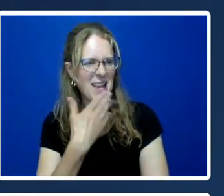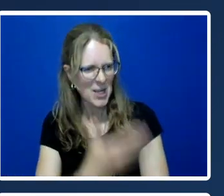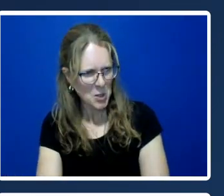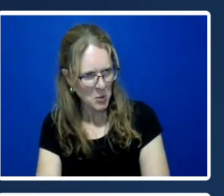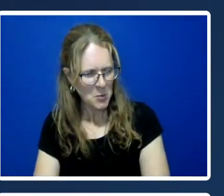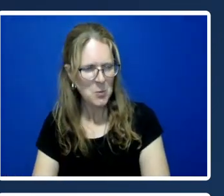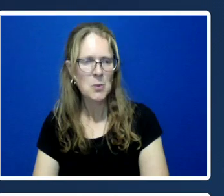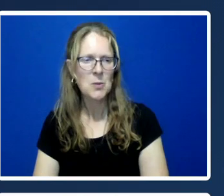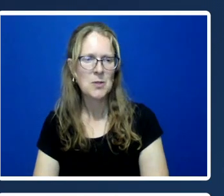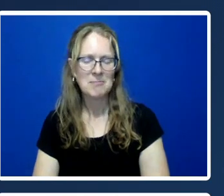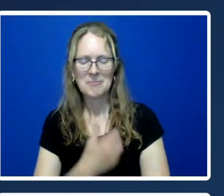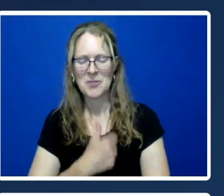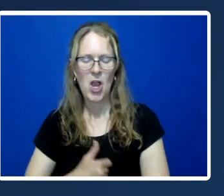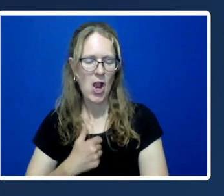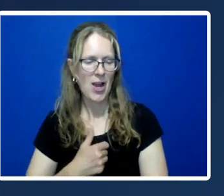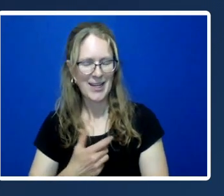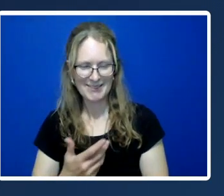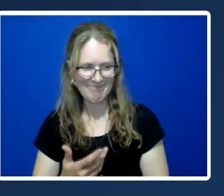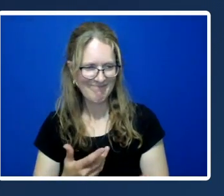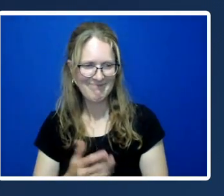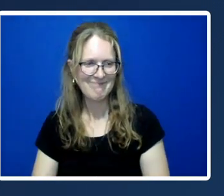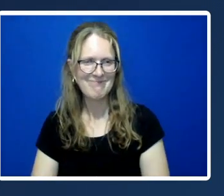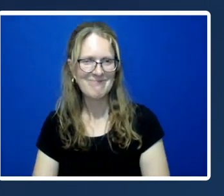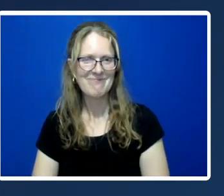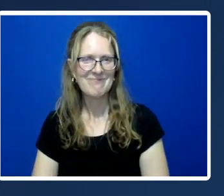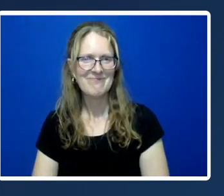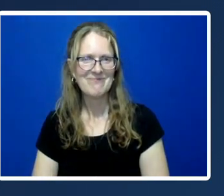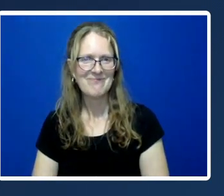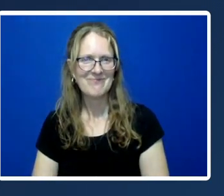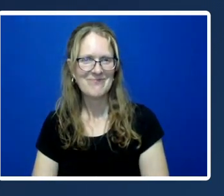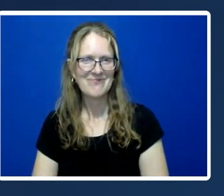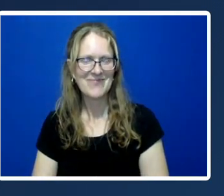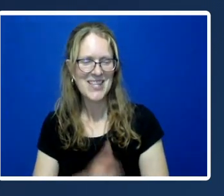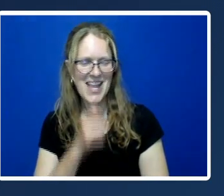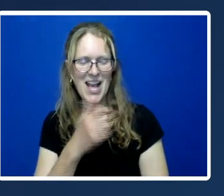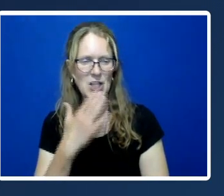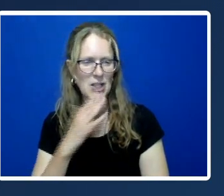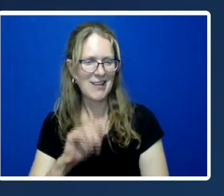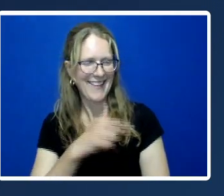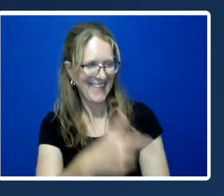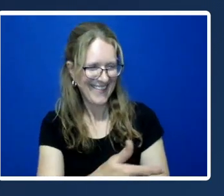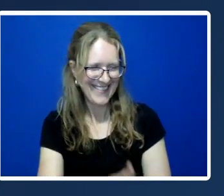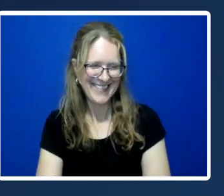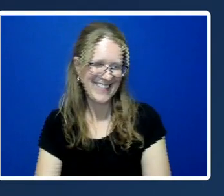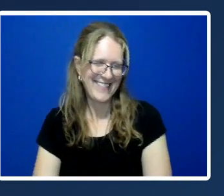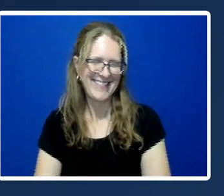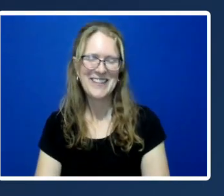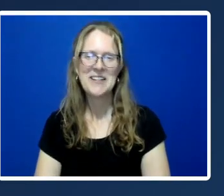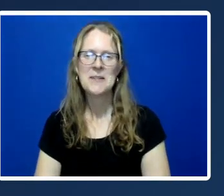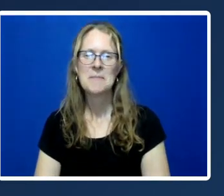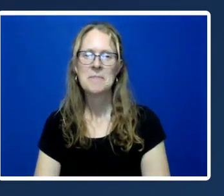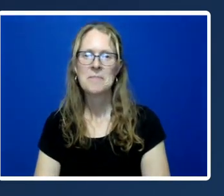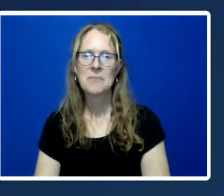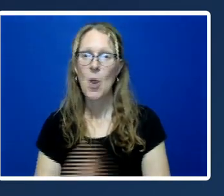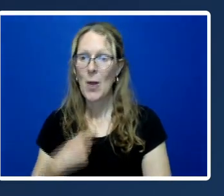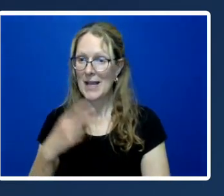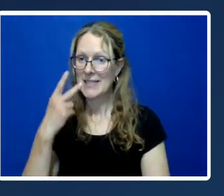the bad handoff there. And I've seen others are thinking that, you know, picking up trash as part